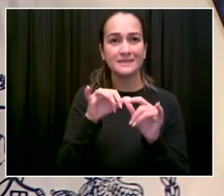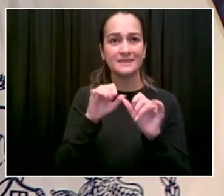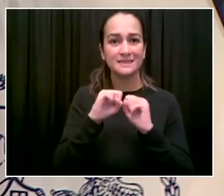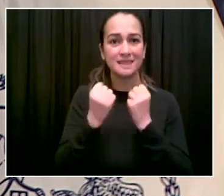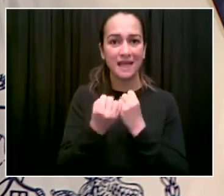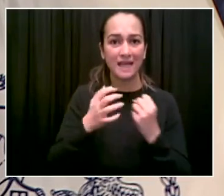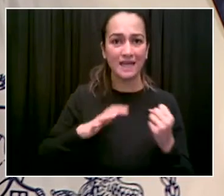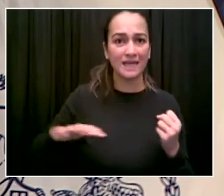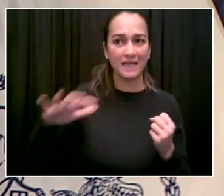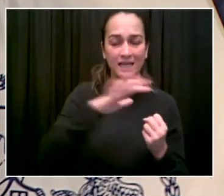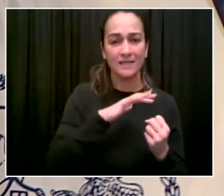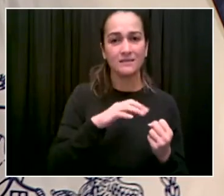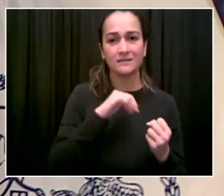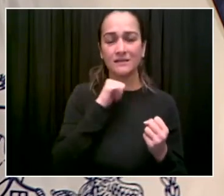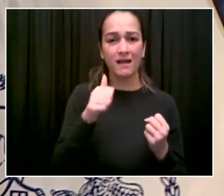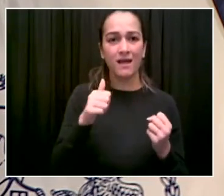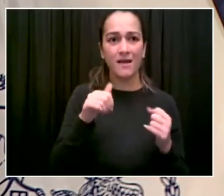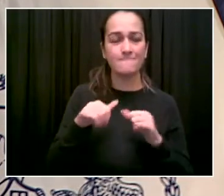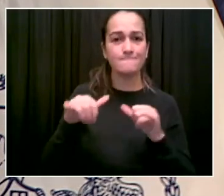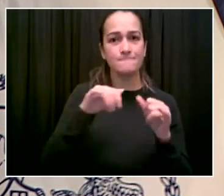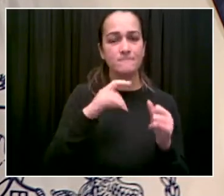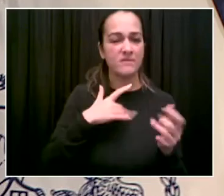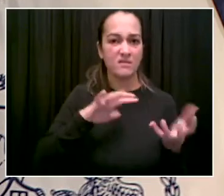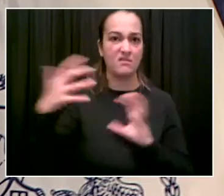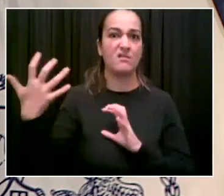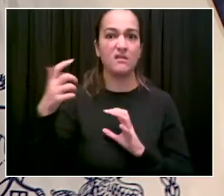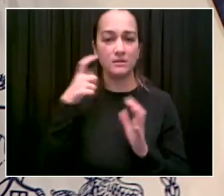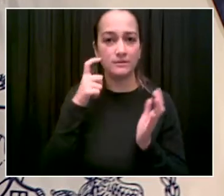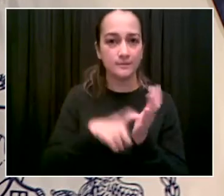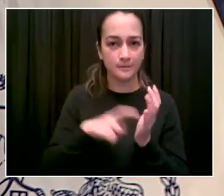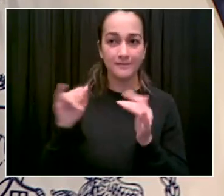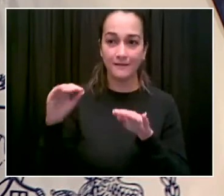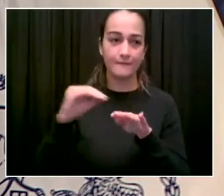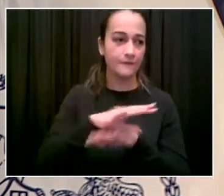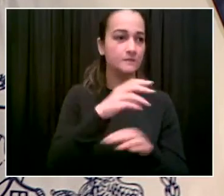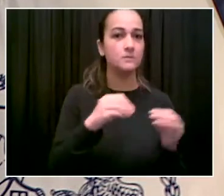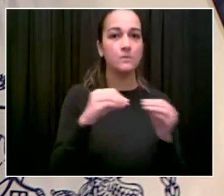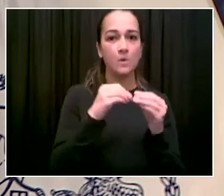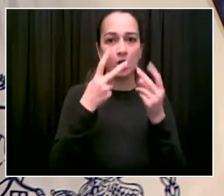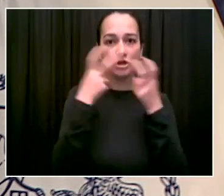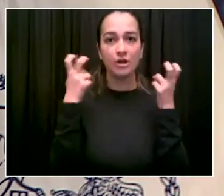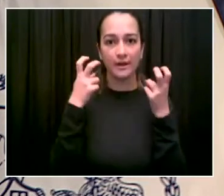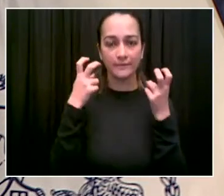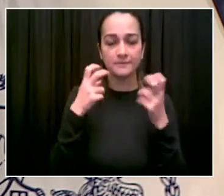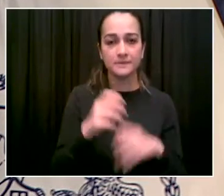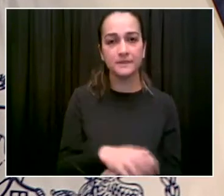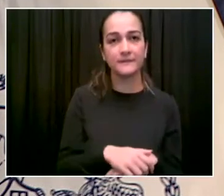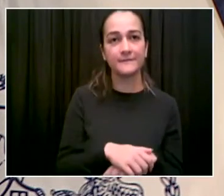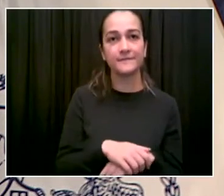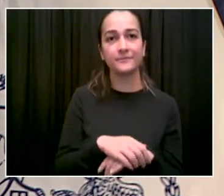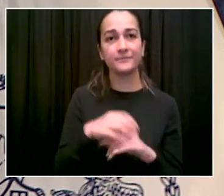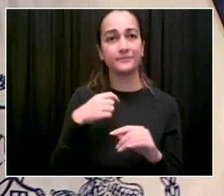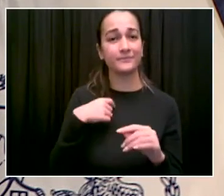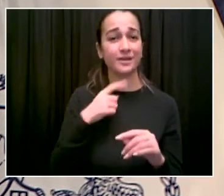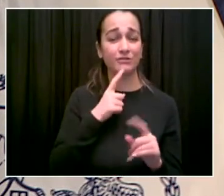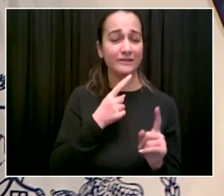BUT, WHAT I SAY IS THE FACT THAT